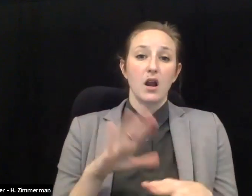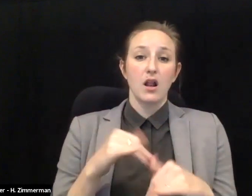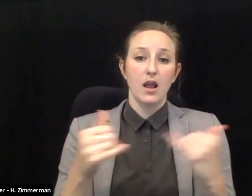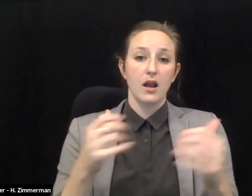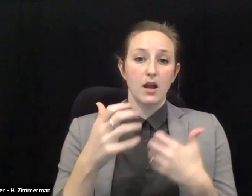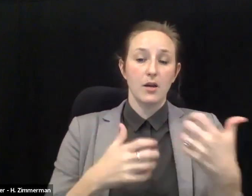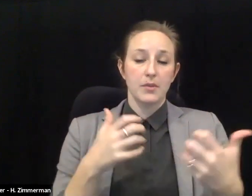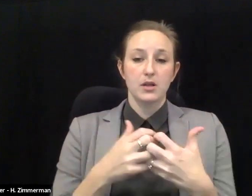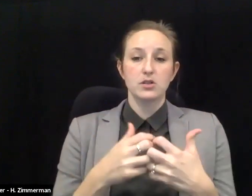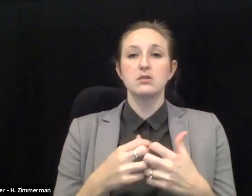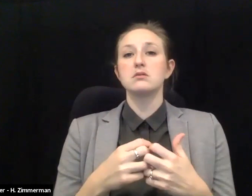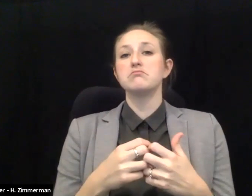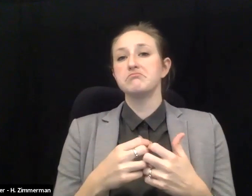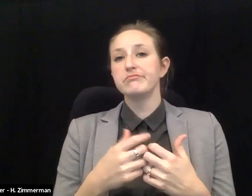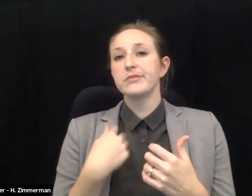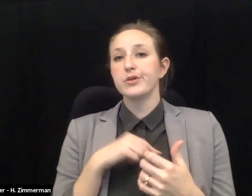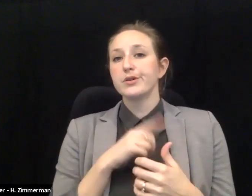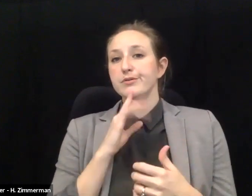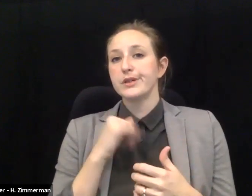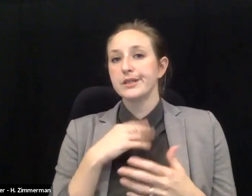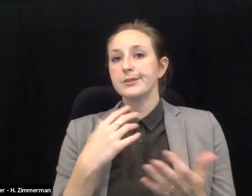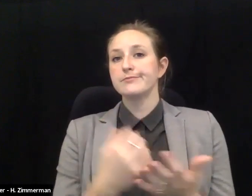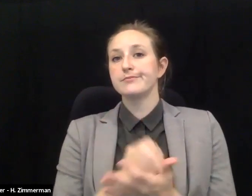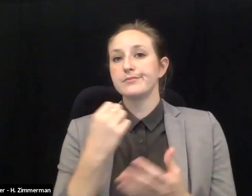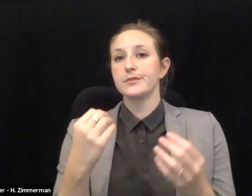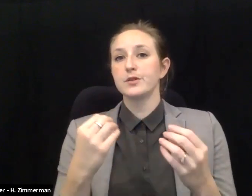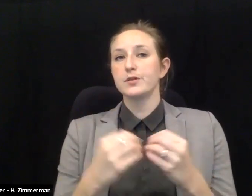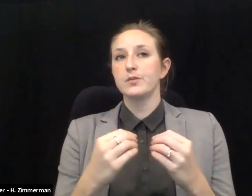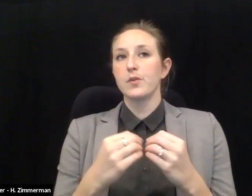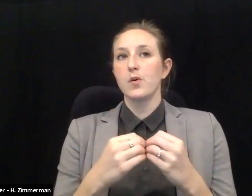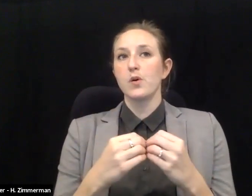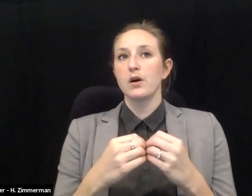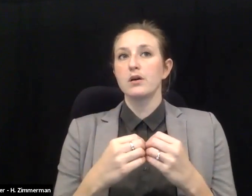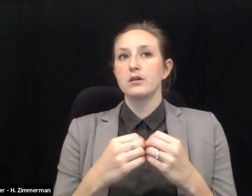but really took we really took more of a broad strokes approach to ensure